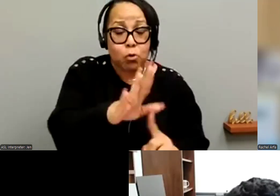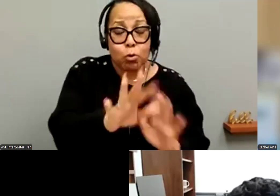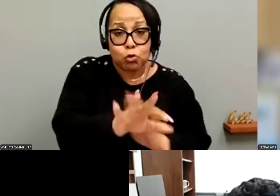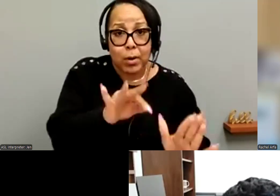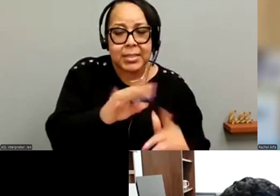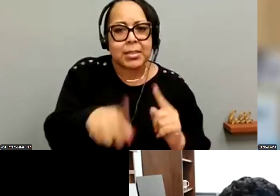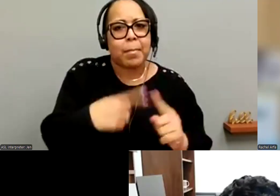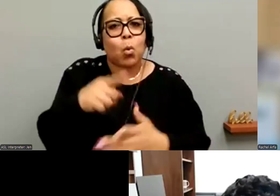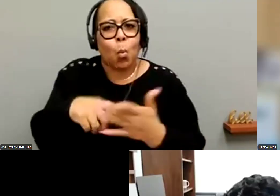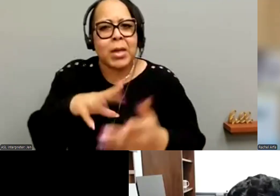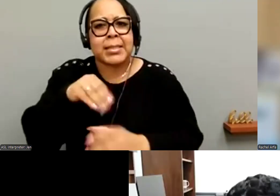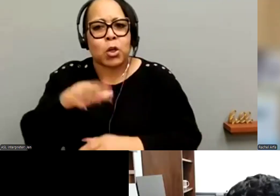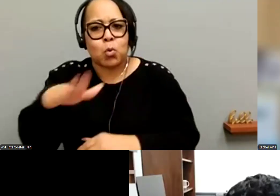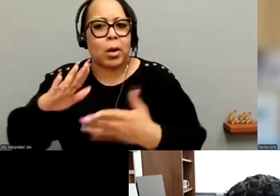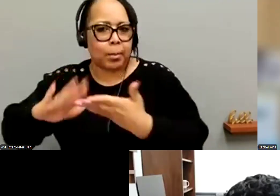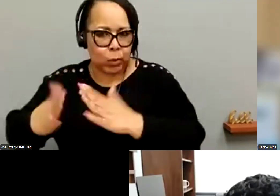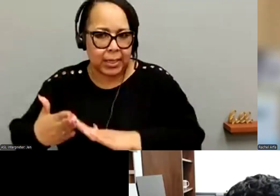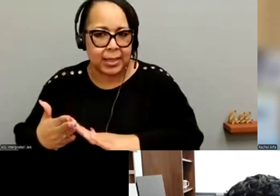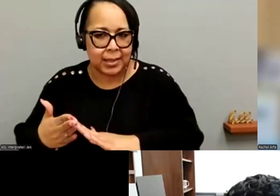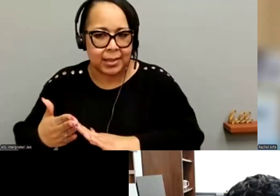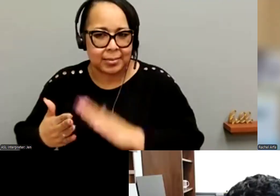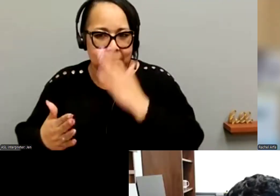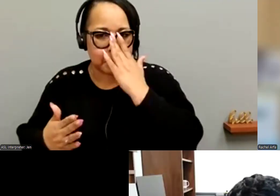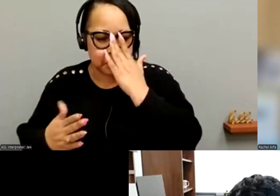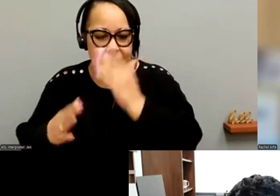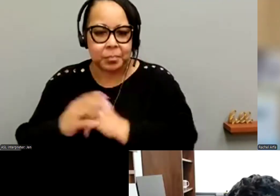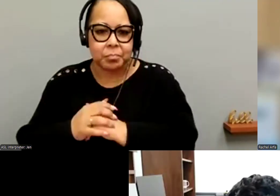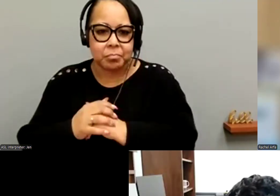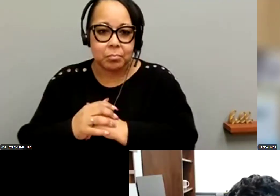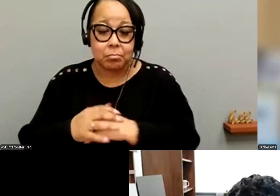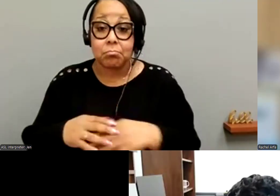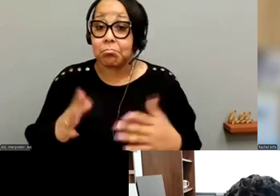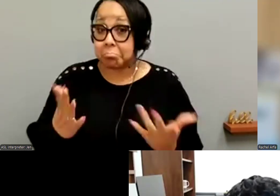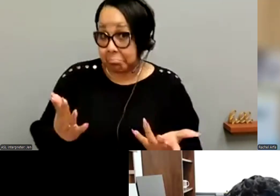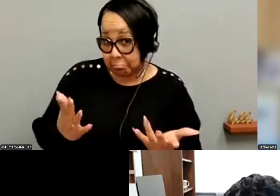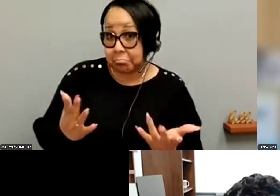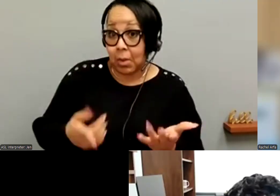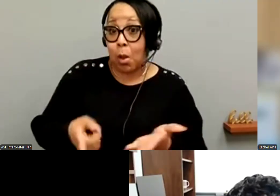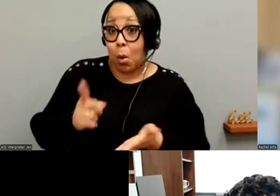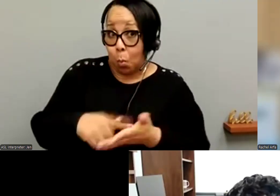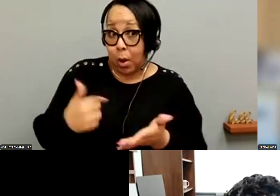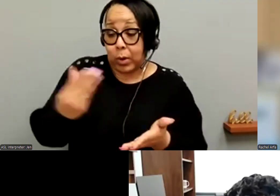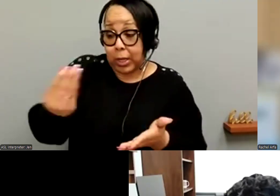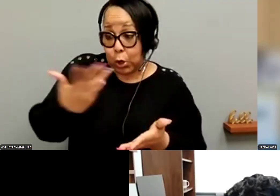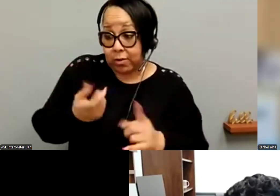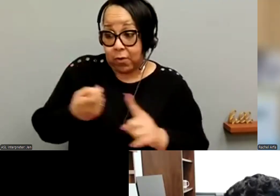13:11:08 about what is in your community. 13:11:14 What we heard from our survey